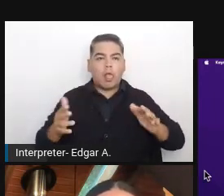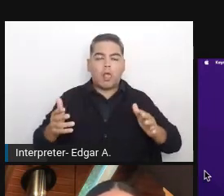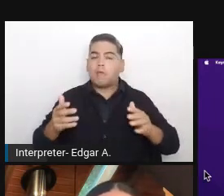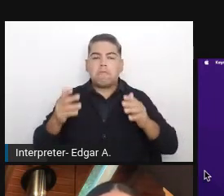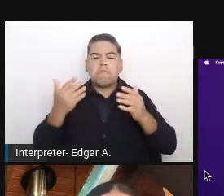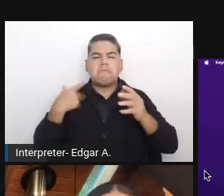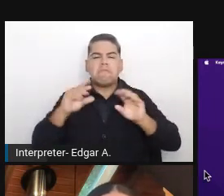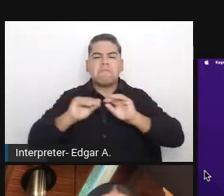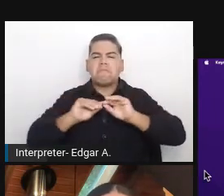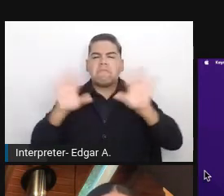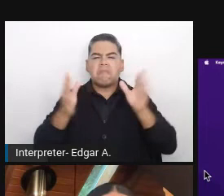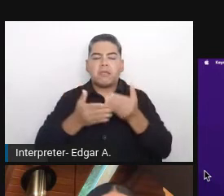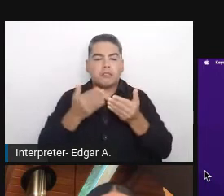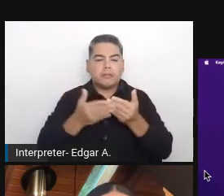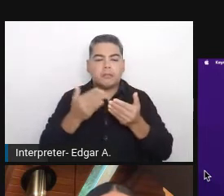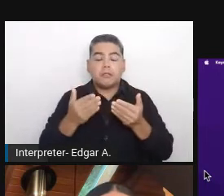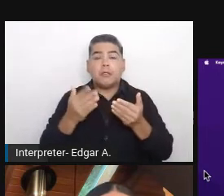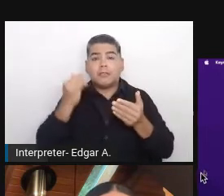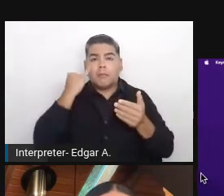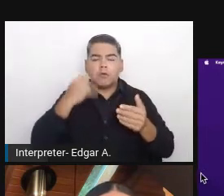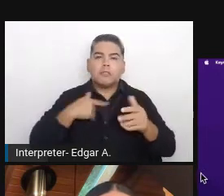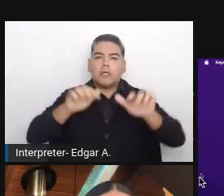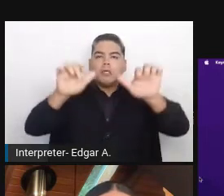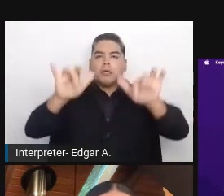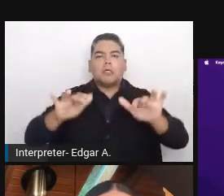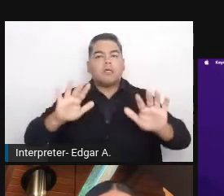because a form is too complicated or not trustworthy.